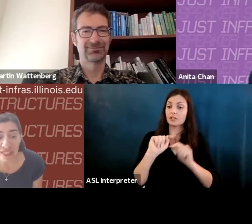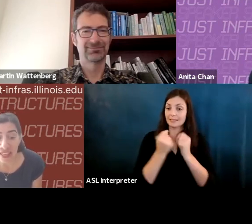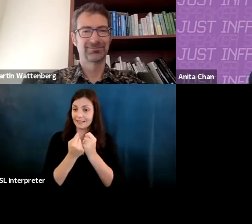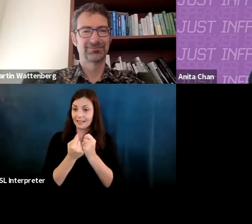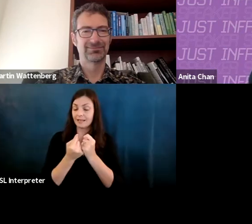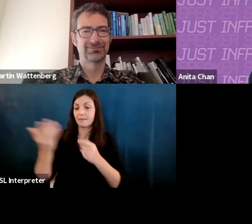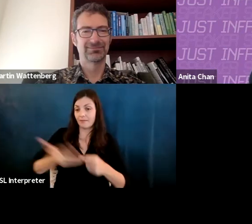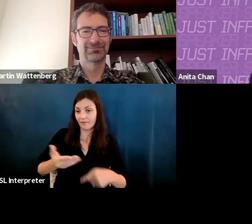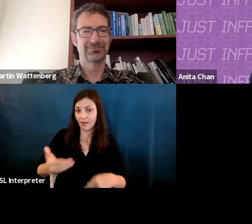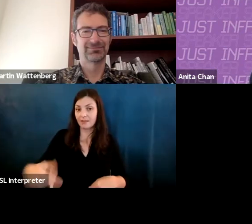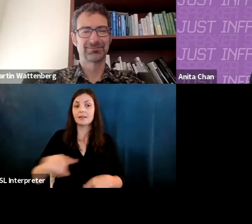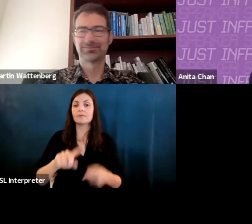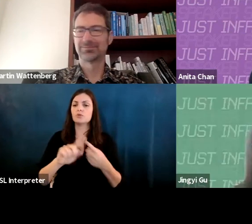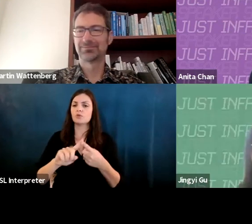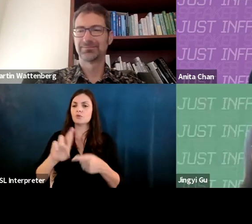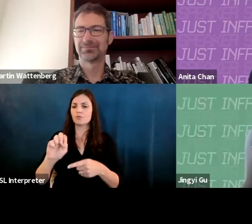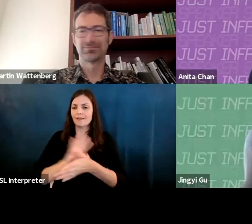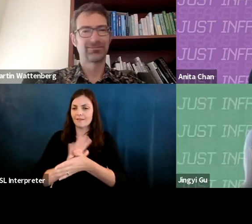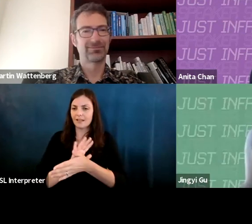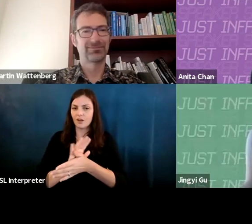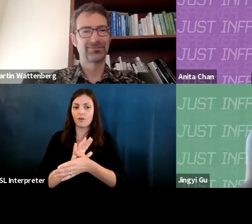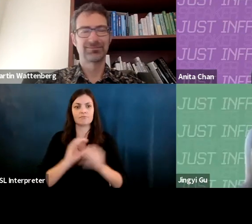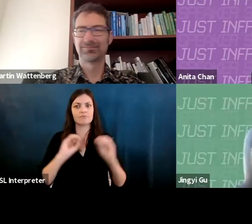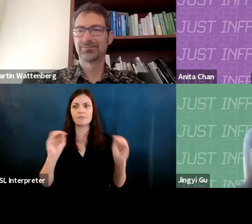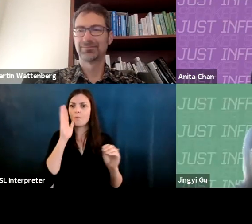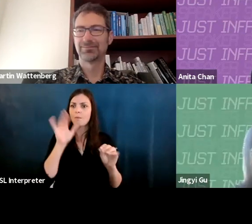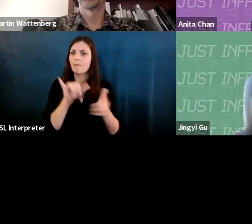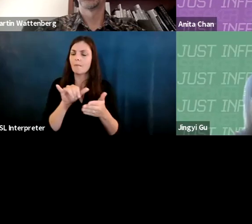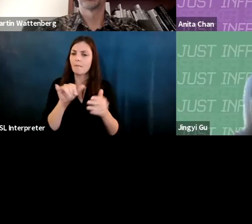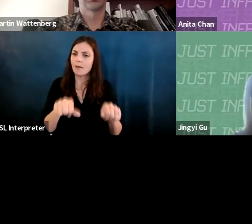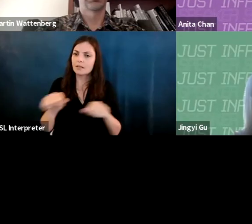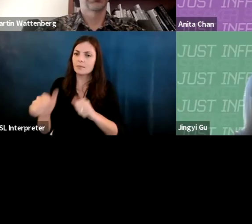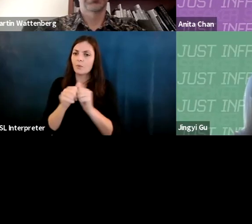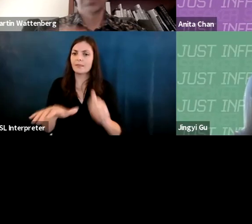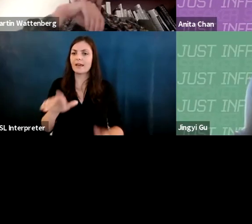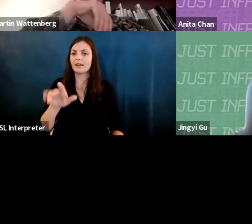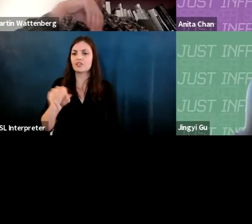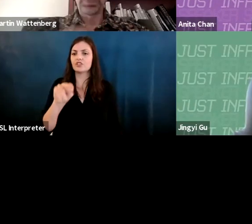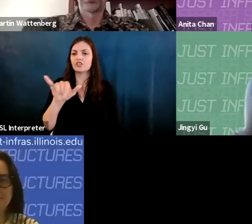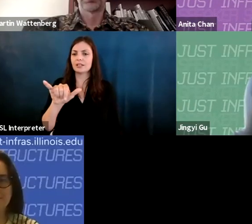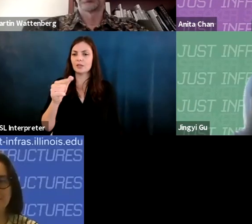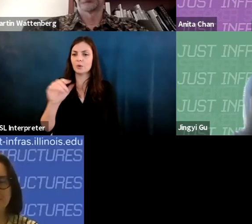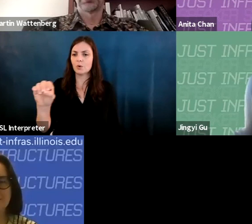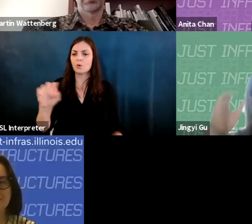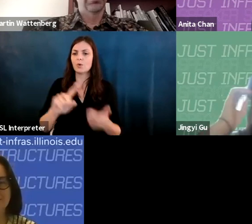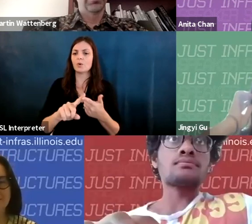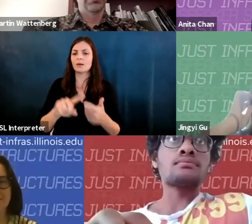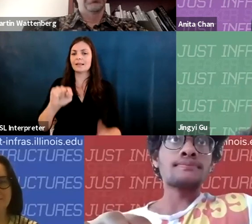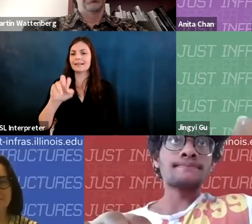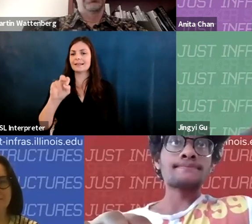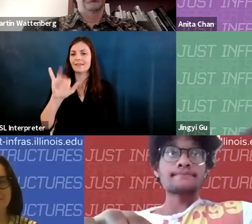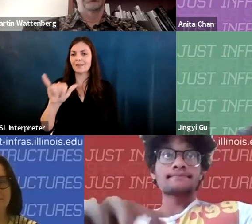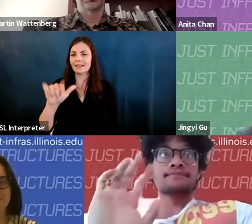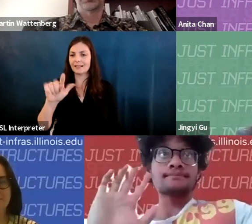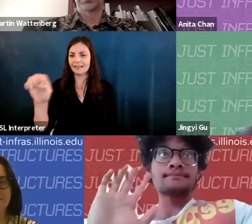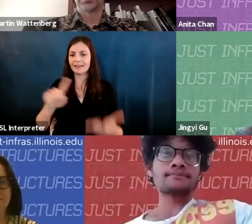Karrie Karahalios: None of this would be possible, we have the back end work of material Oliver ginny go sell issue definitely gave mellow or hero has.